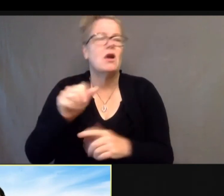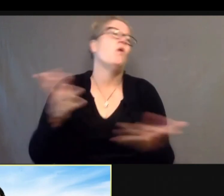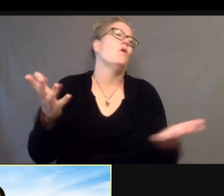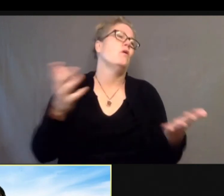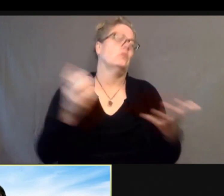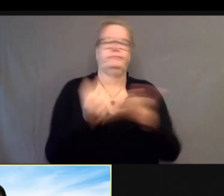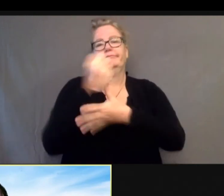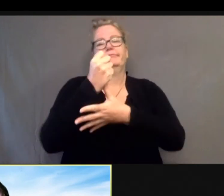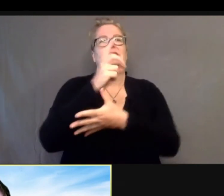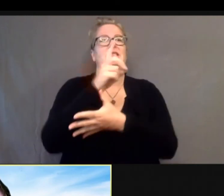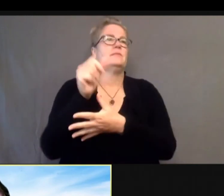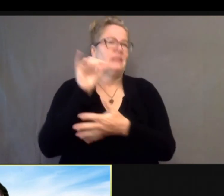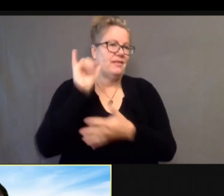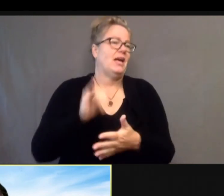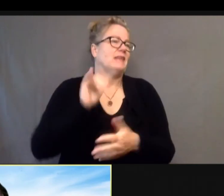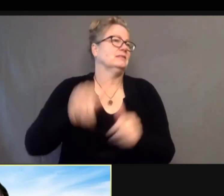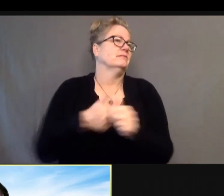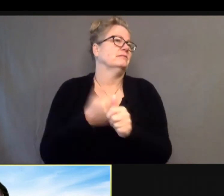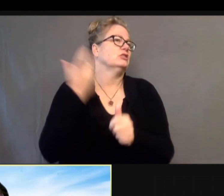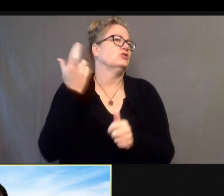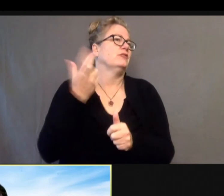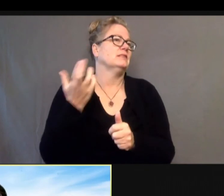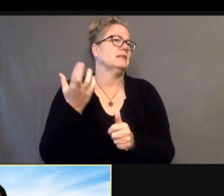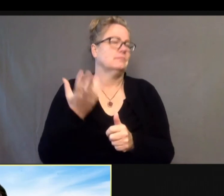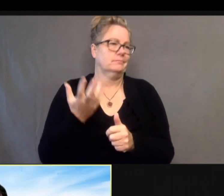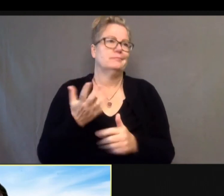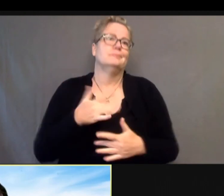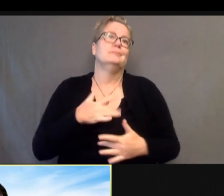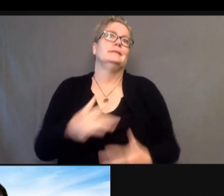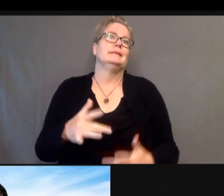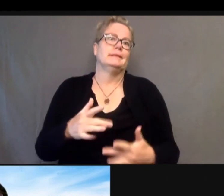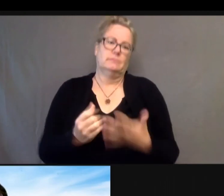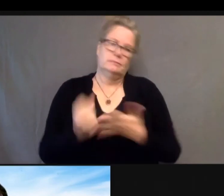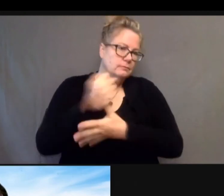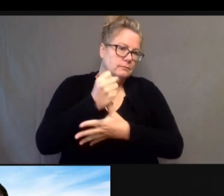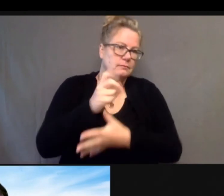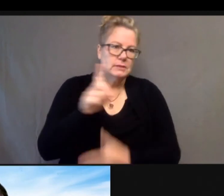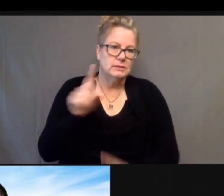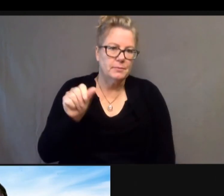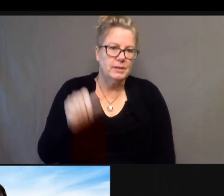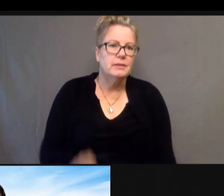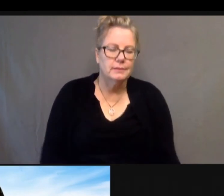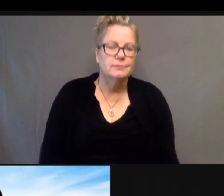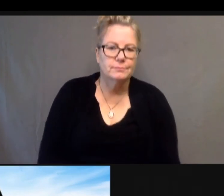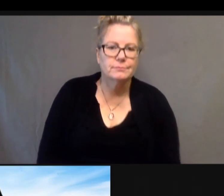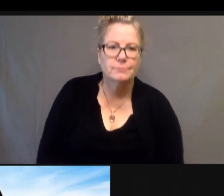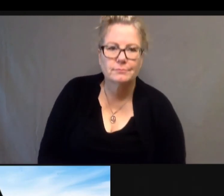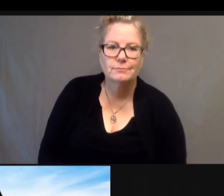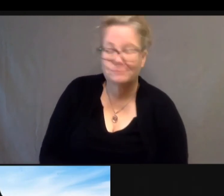that this bad thing happened. Mm hm.